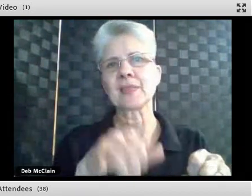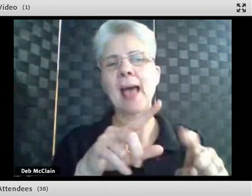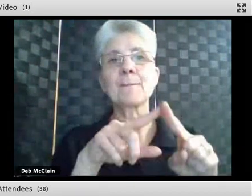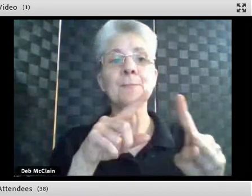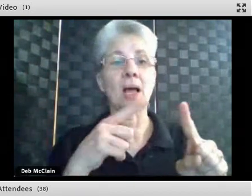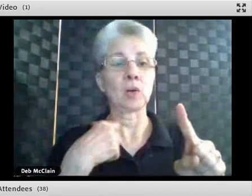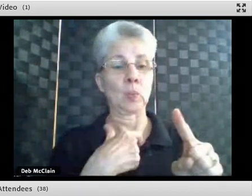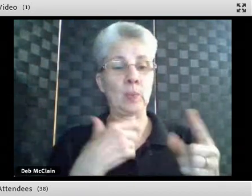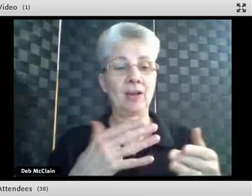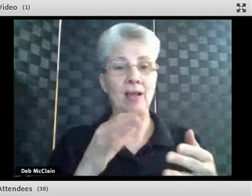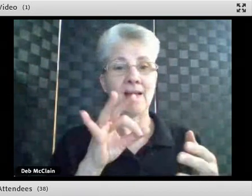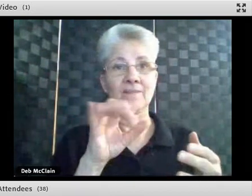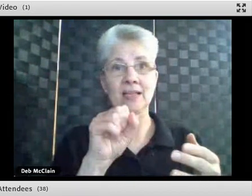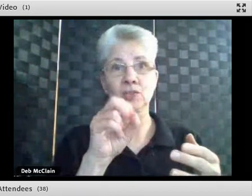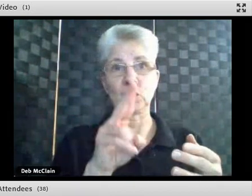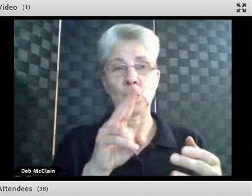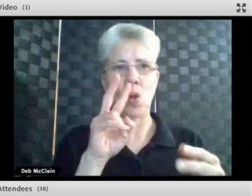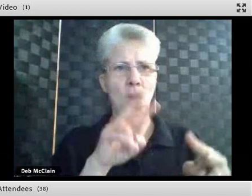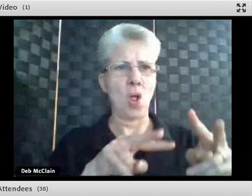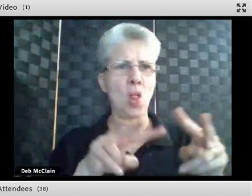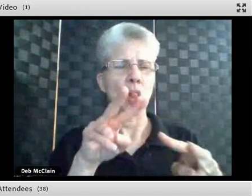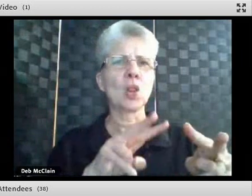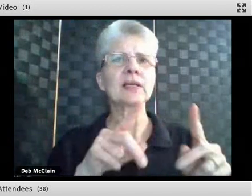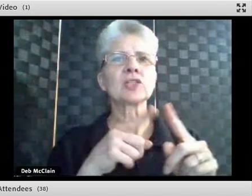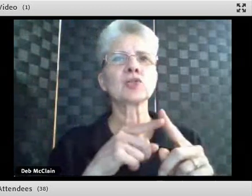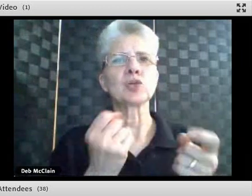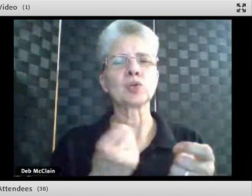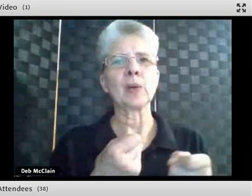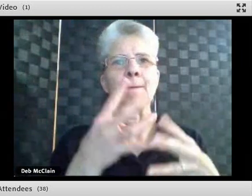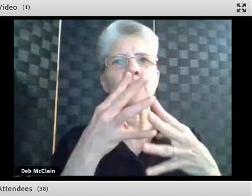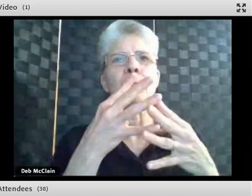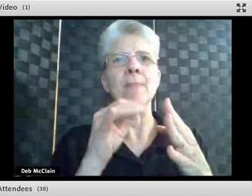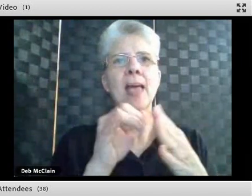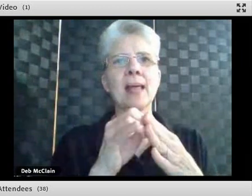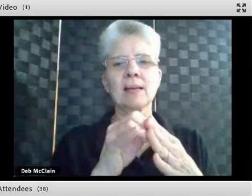We here at FSU are looking to implement Archivematica,